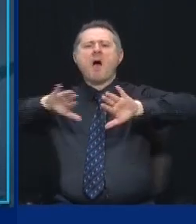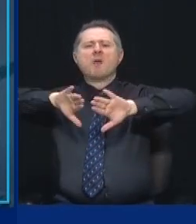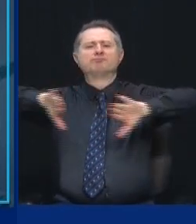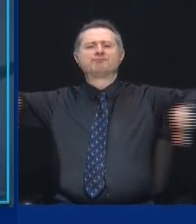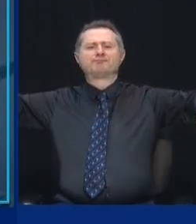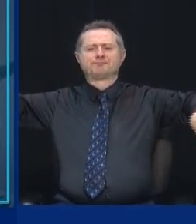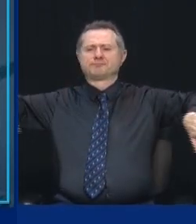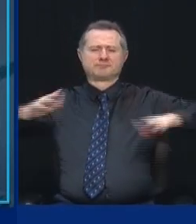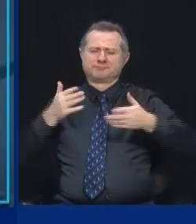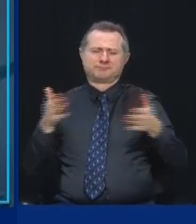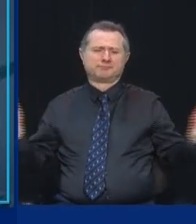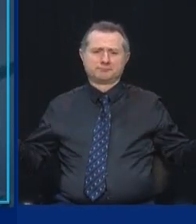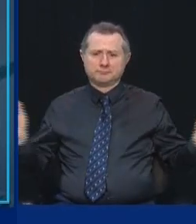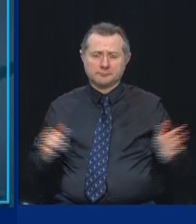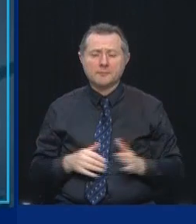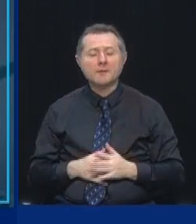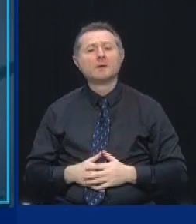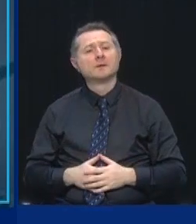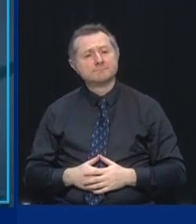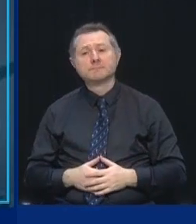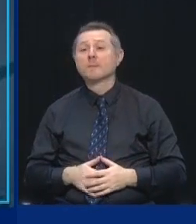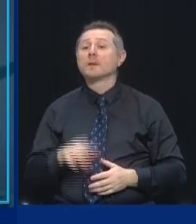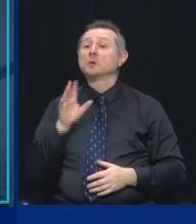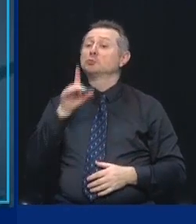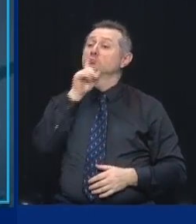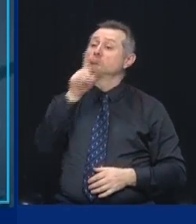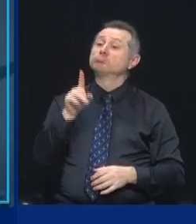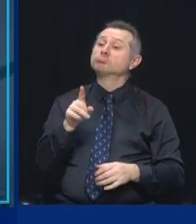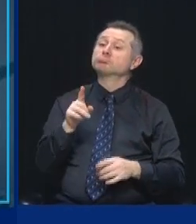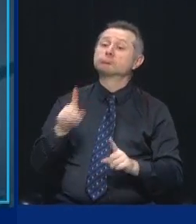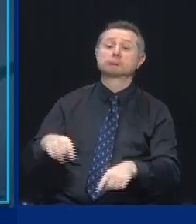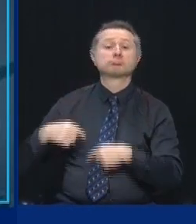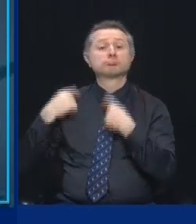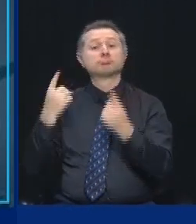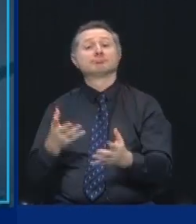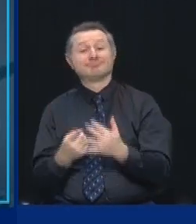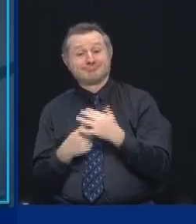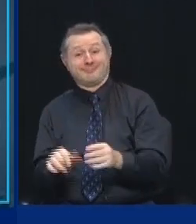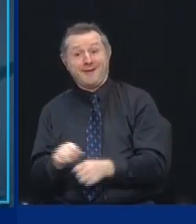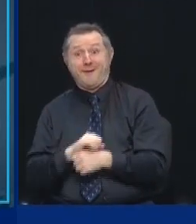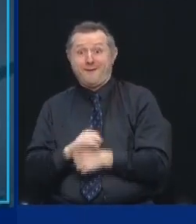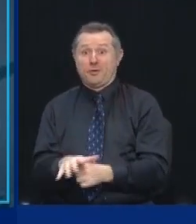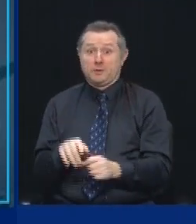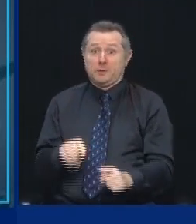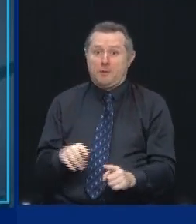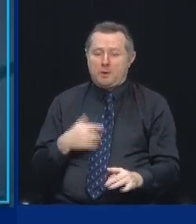YOU FOLLOW THE SCIENCE AND YOU FOLLOW THE DATA.